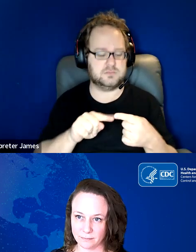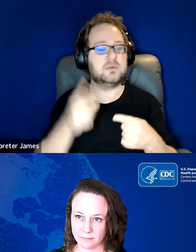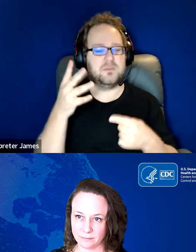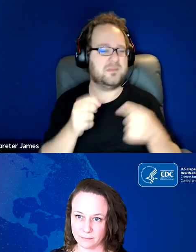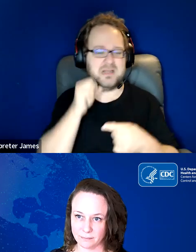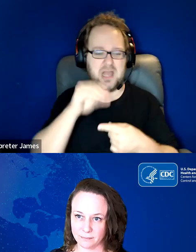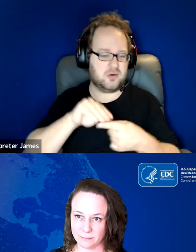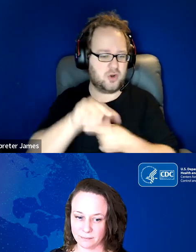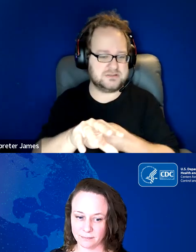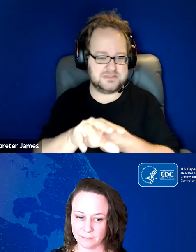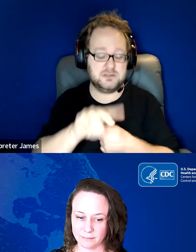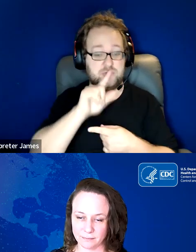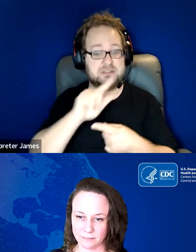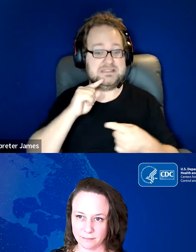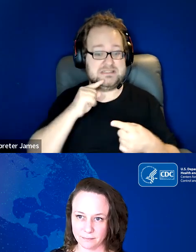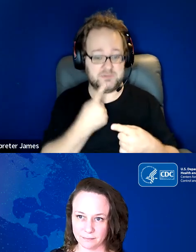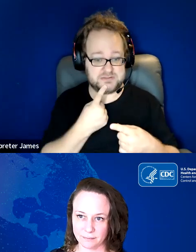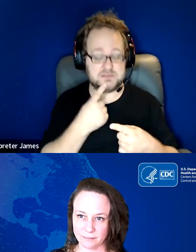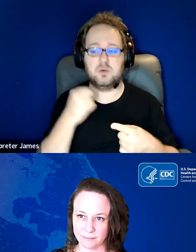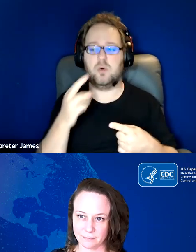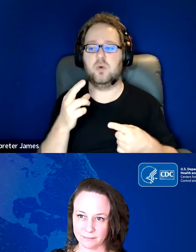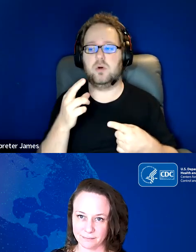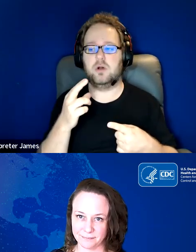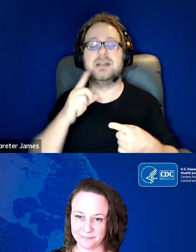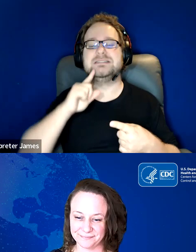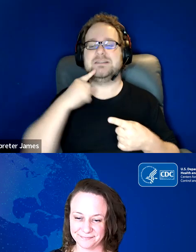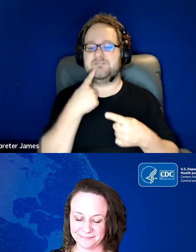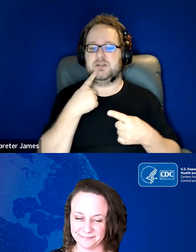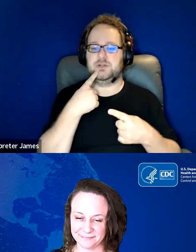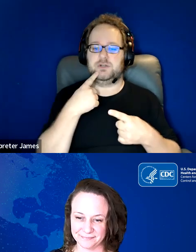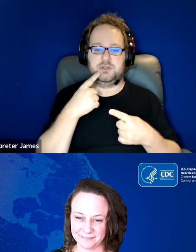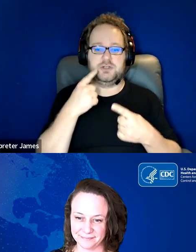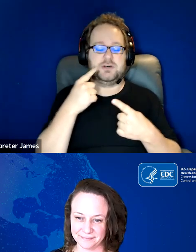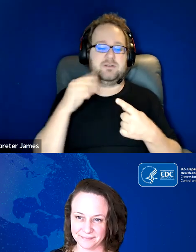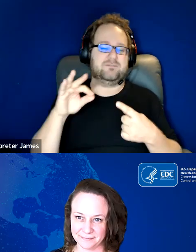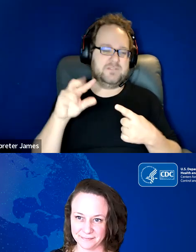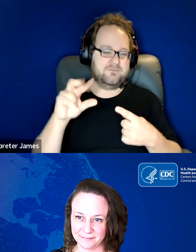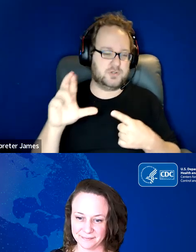quite as serious or severe fevers and pain. I know often